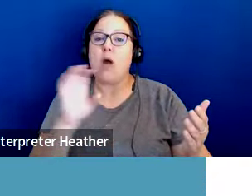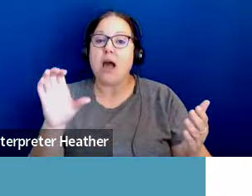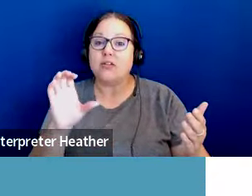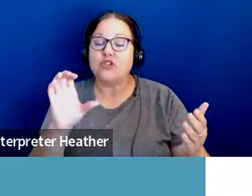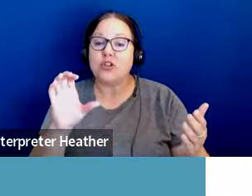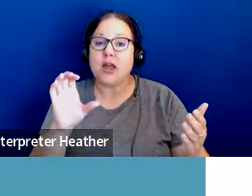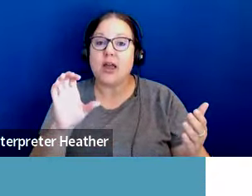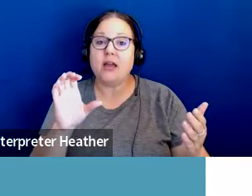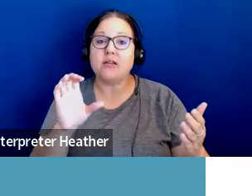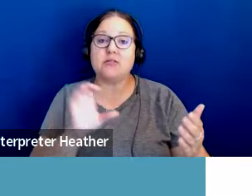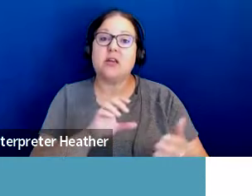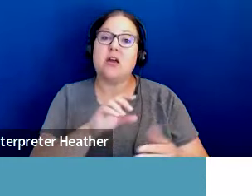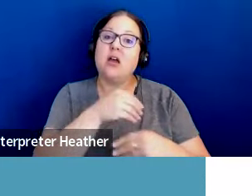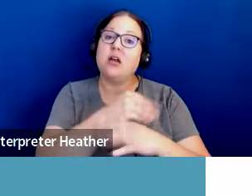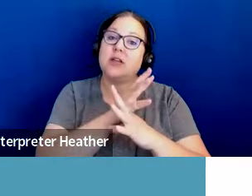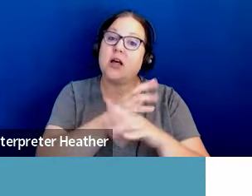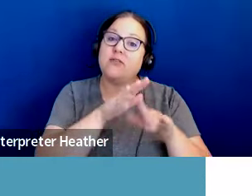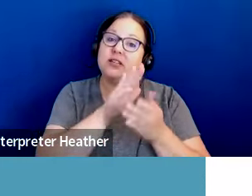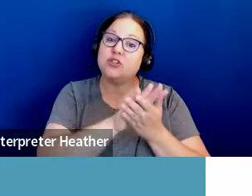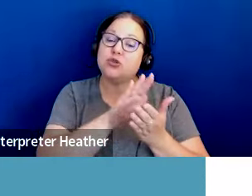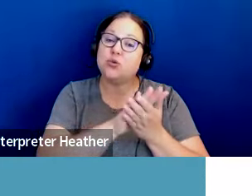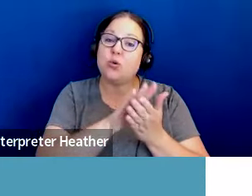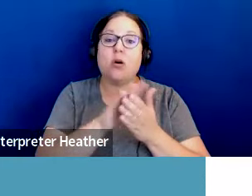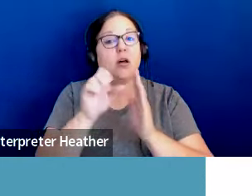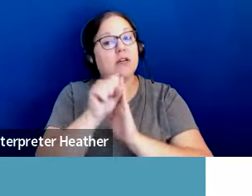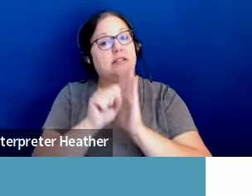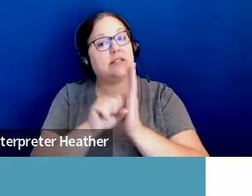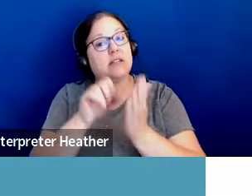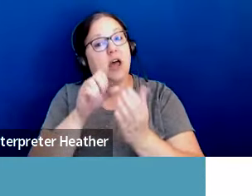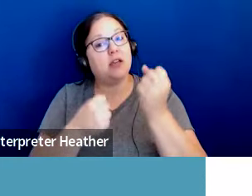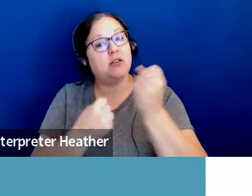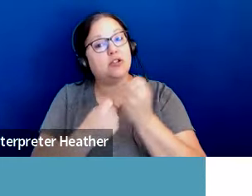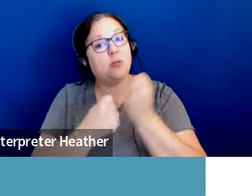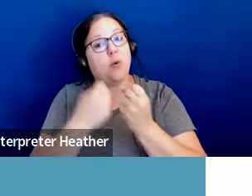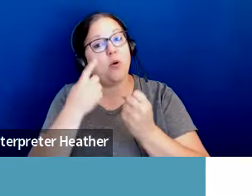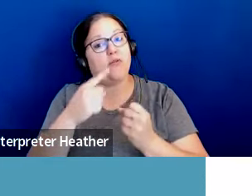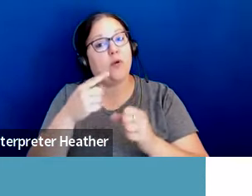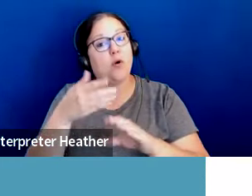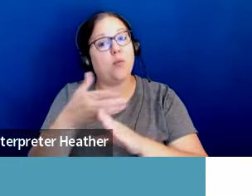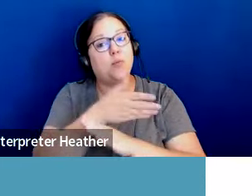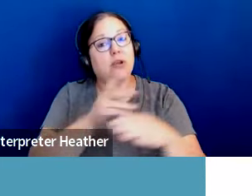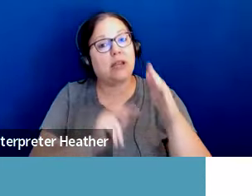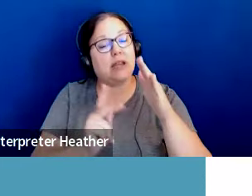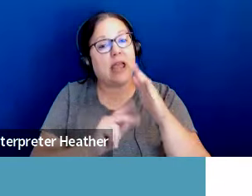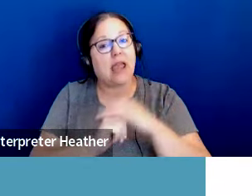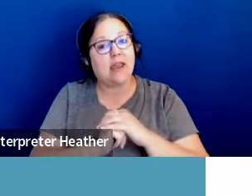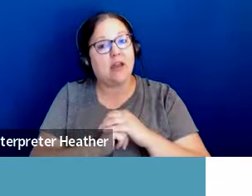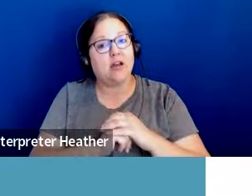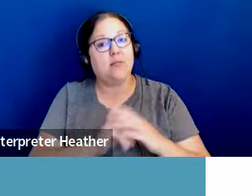schools? Increasing state support for Pre. K. And getting it down to the 3-year-old level,